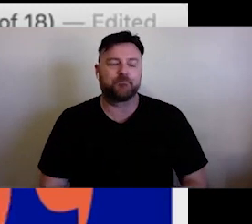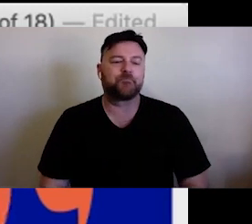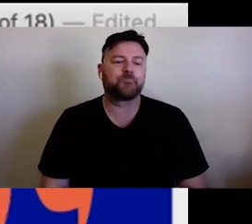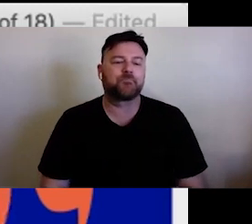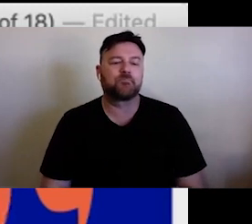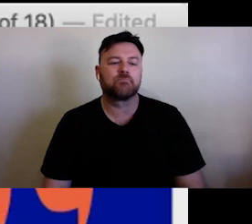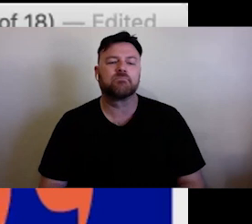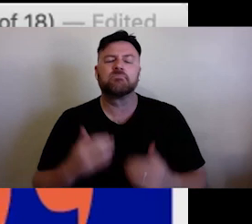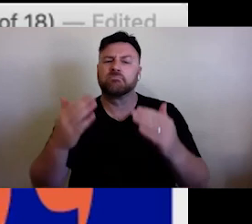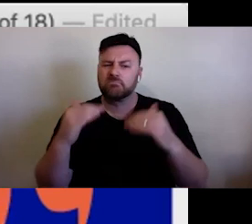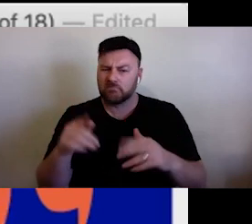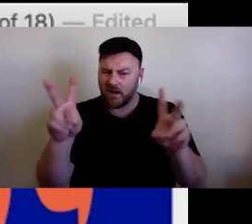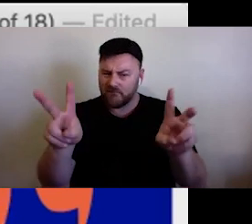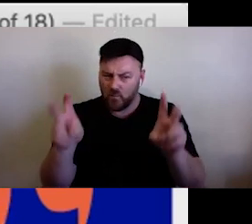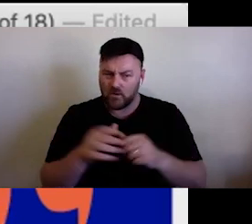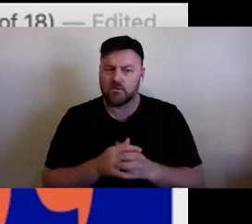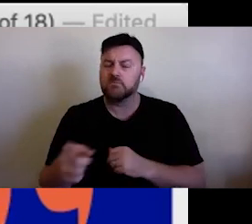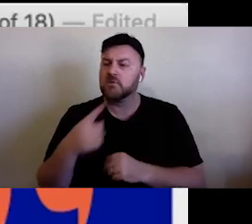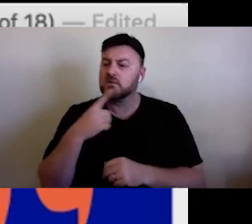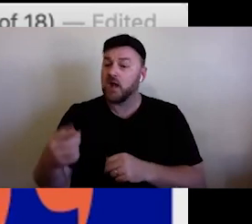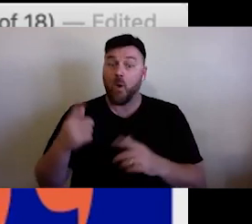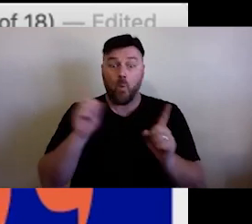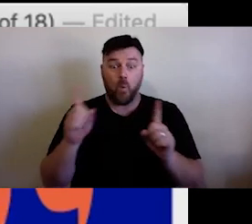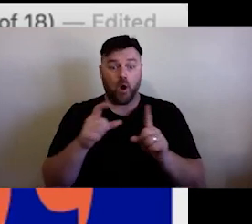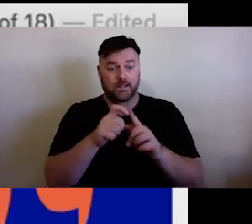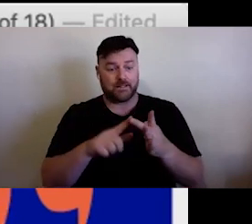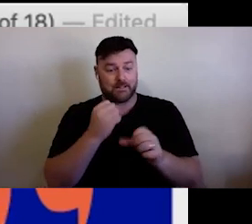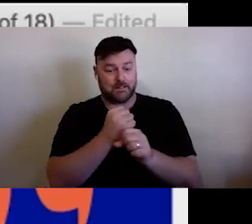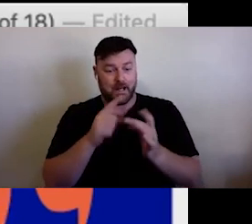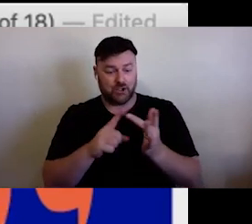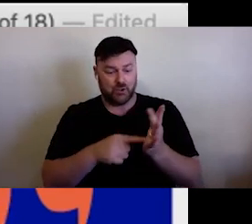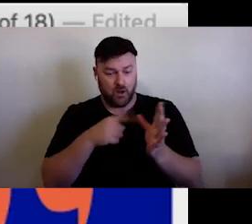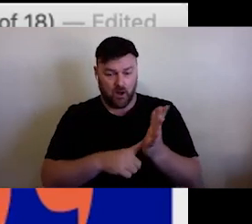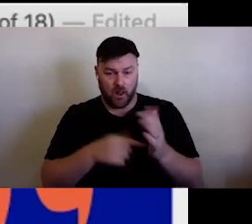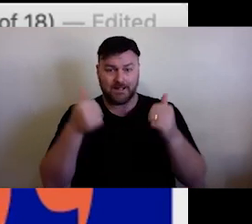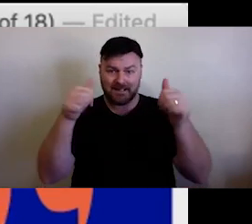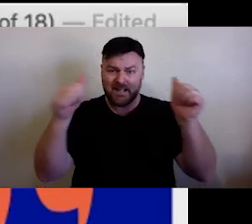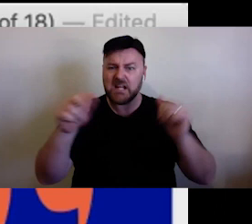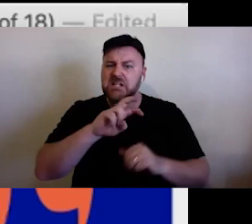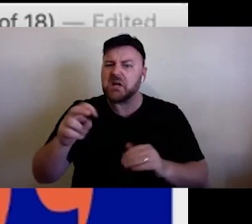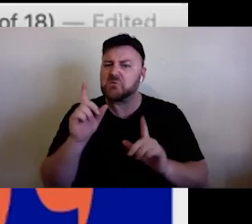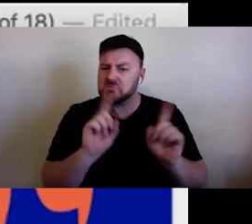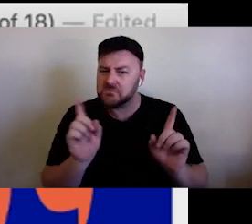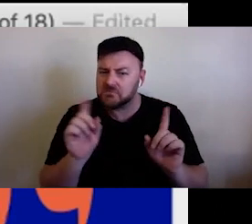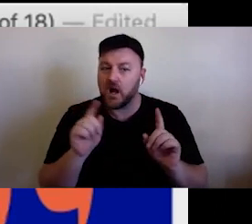successful digital engagement combines reaching out and engaging activities in an ongoing conversation with their audience. He